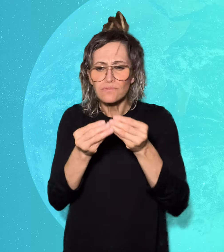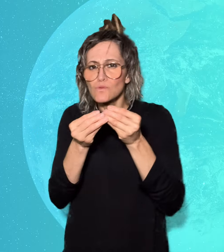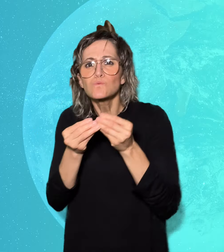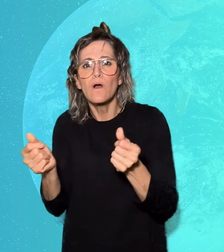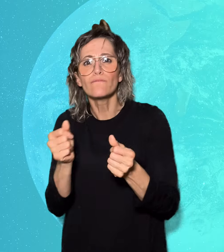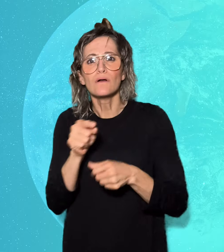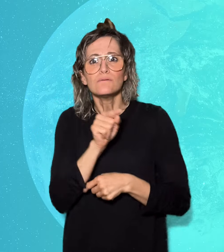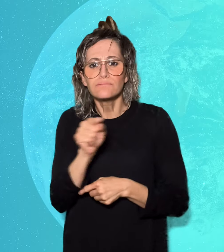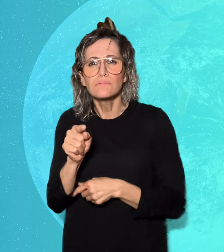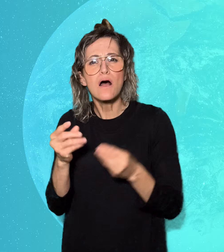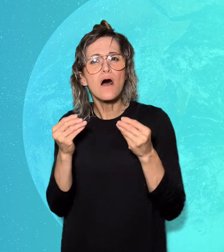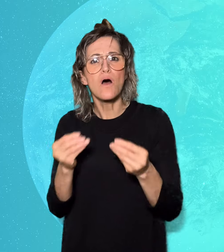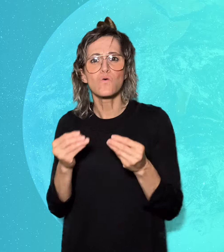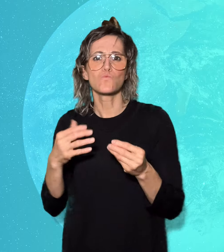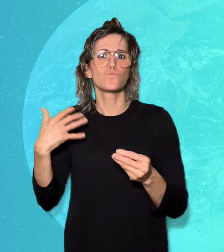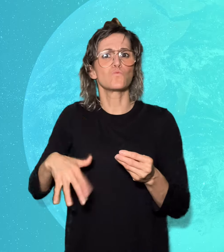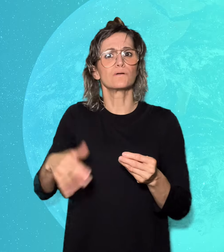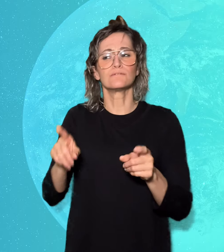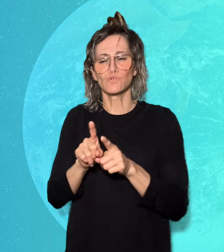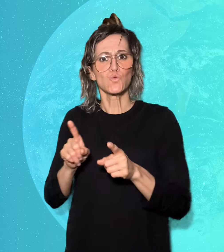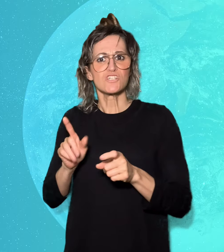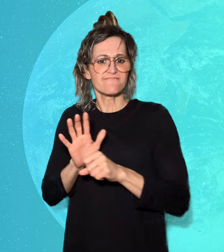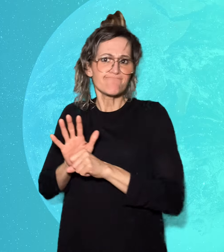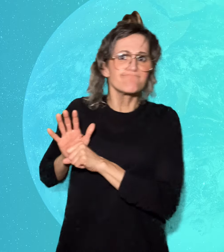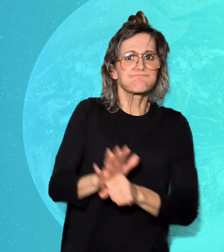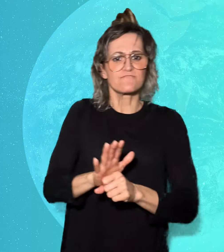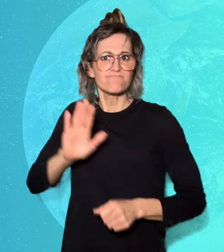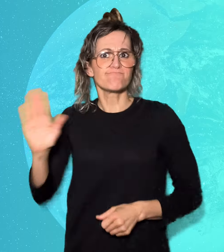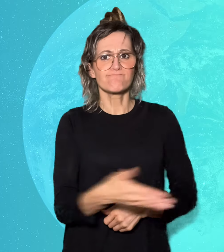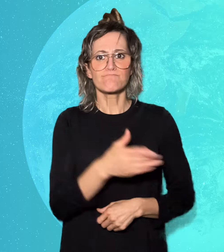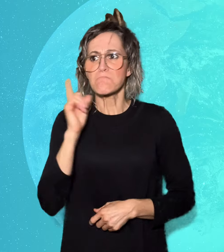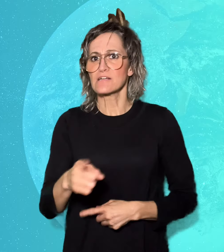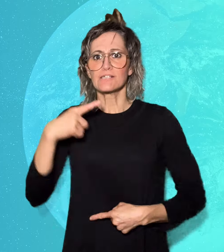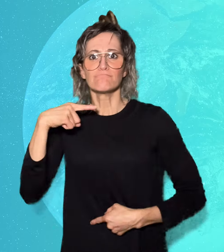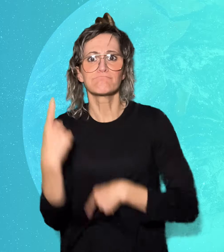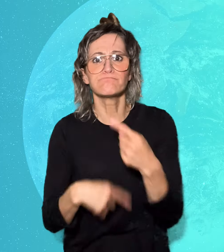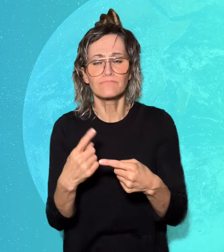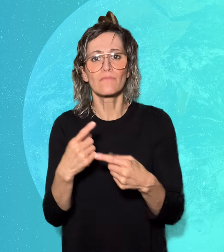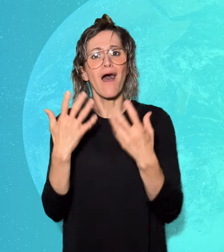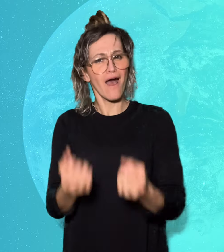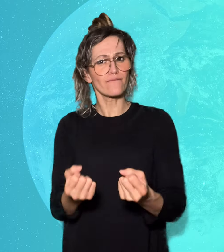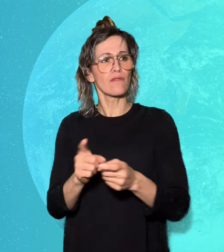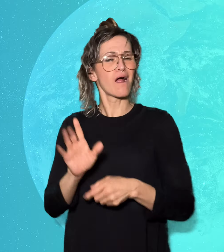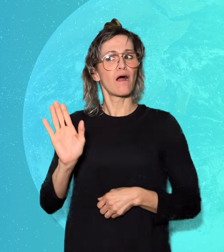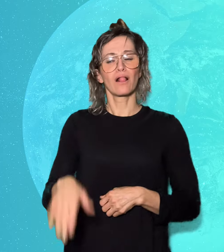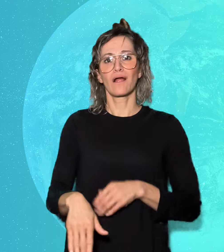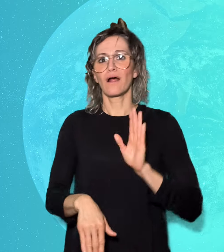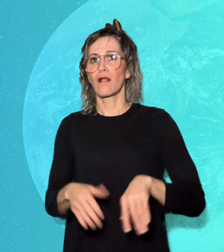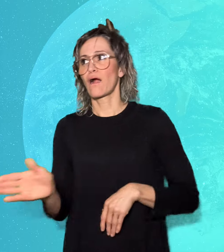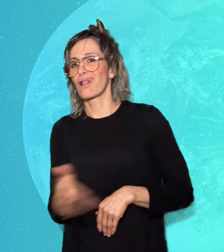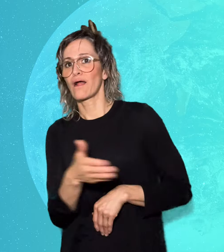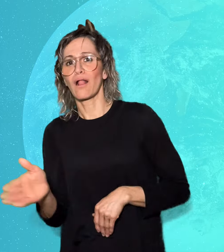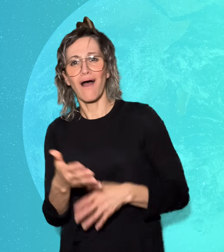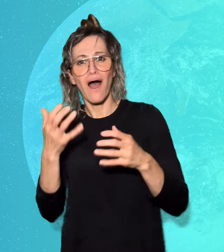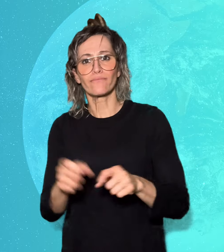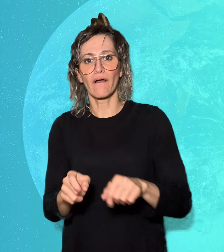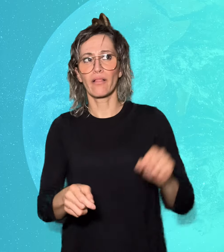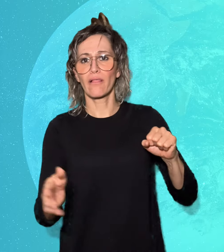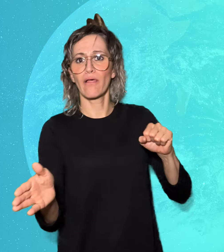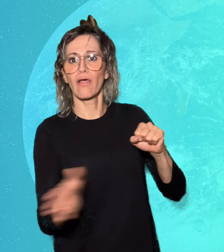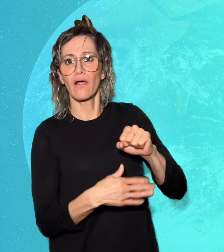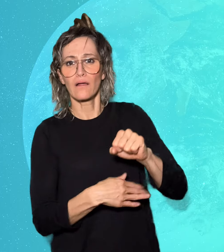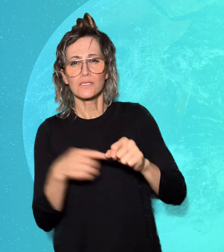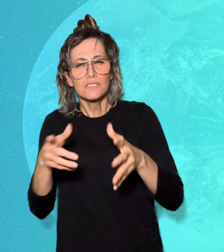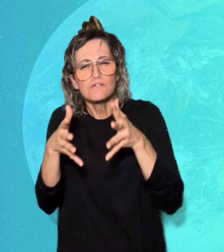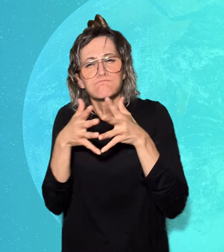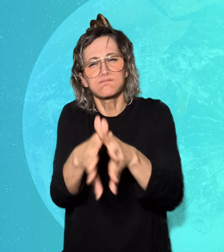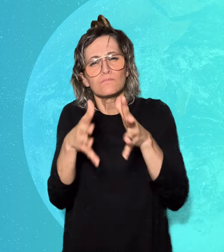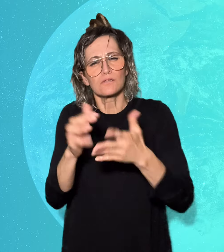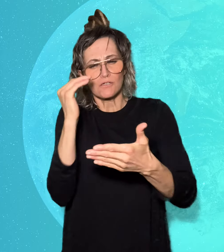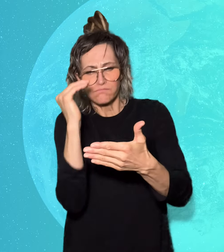they dealt with a range of safety issues, including